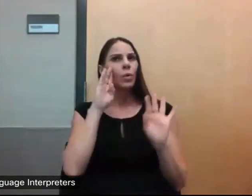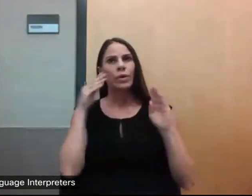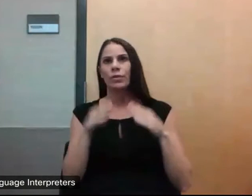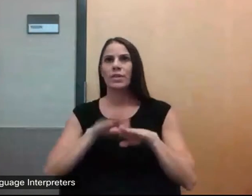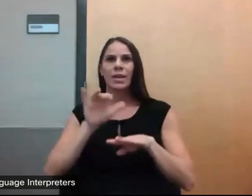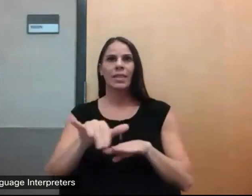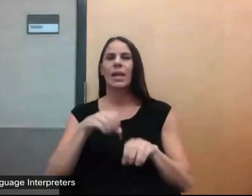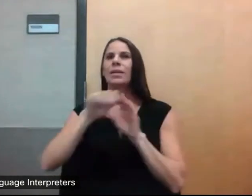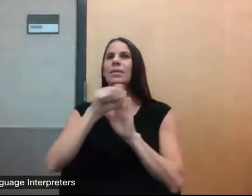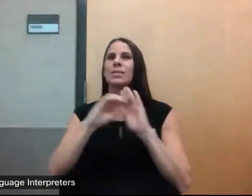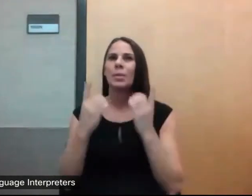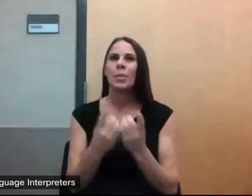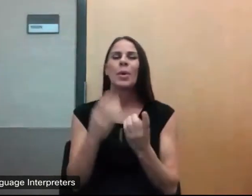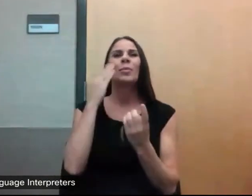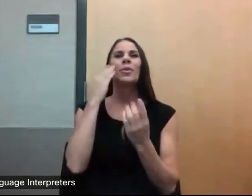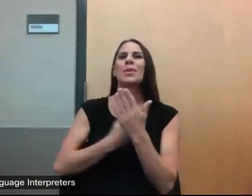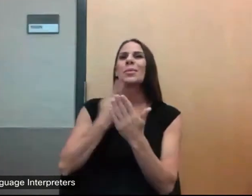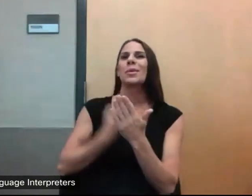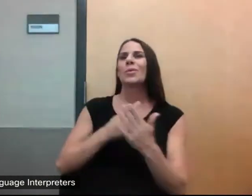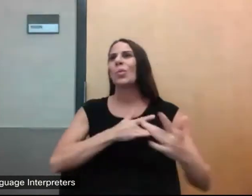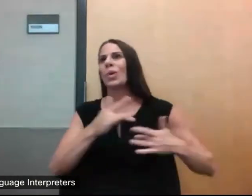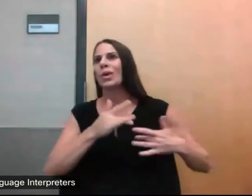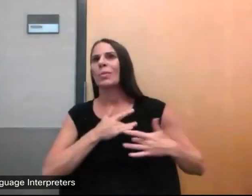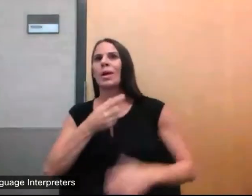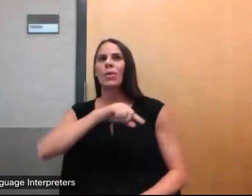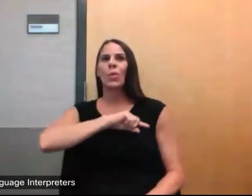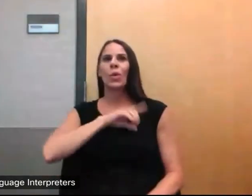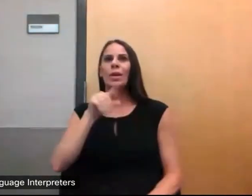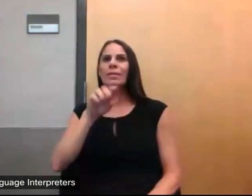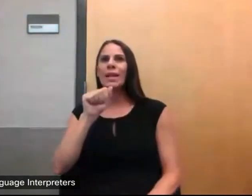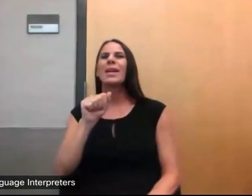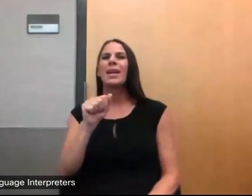department, where we're worried about kind of quality of data and and things that isolate